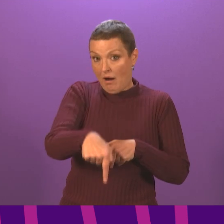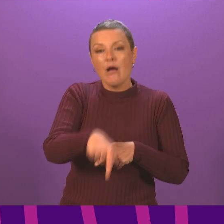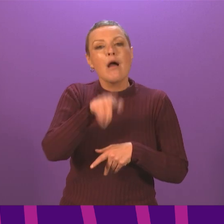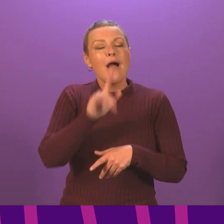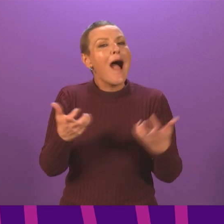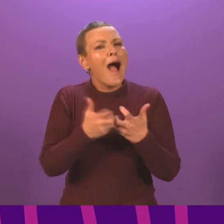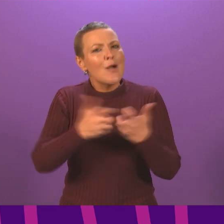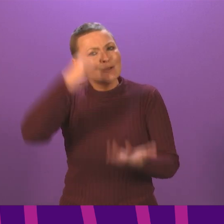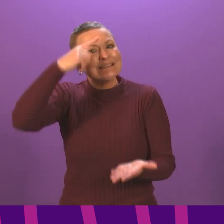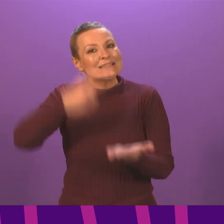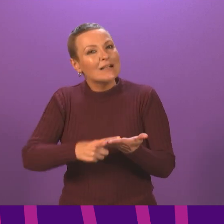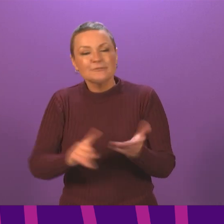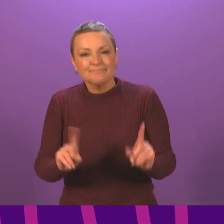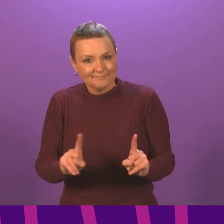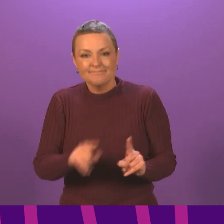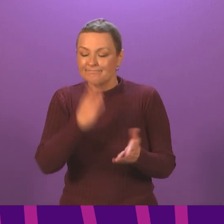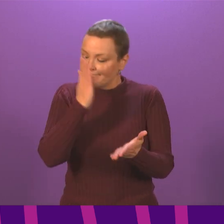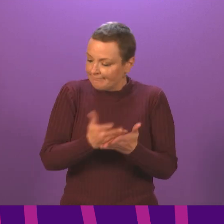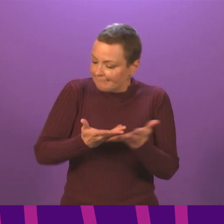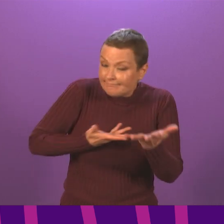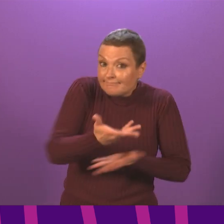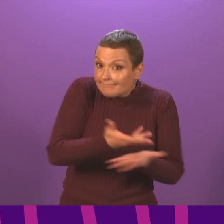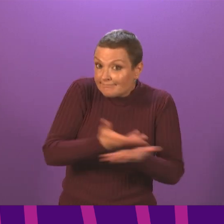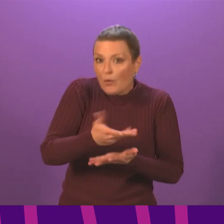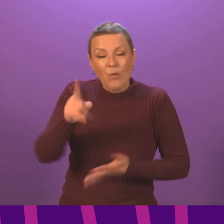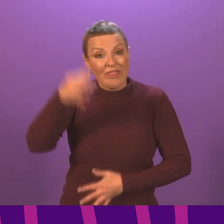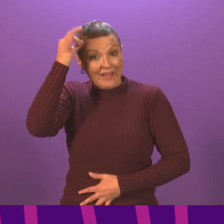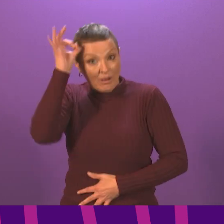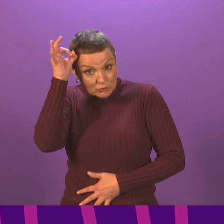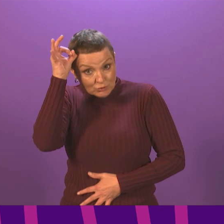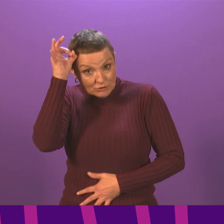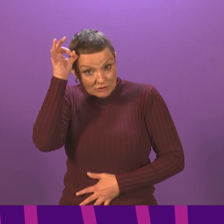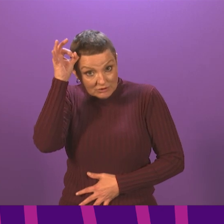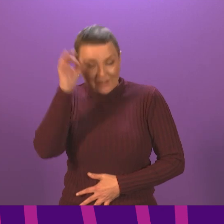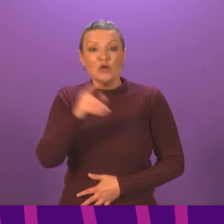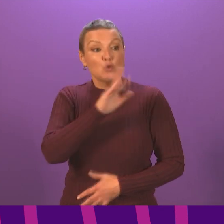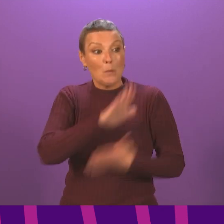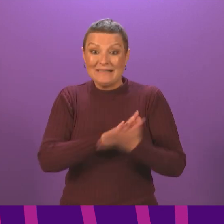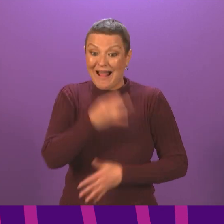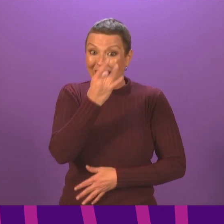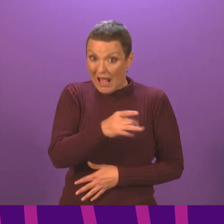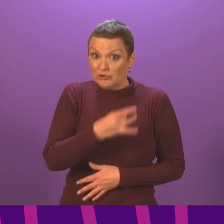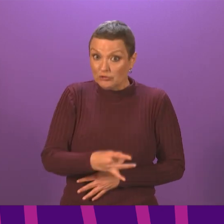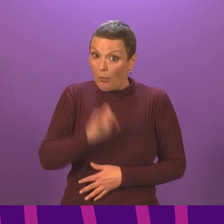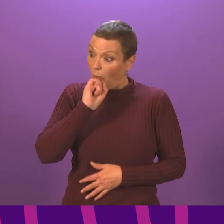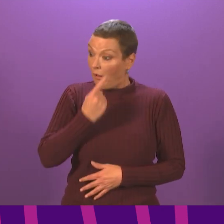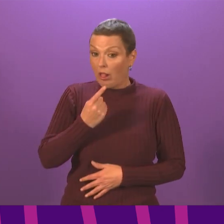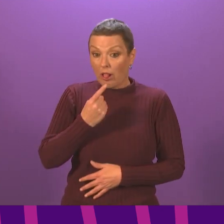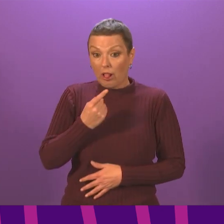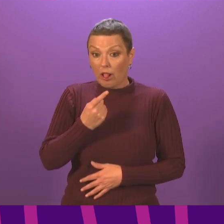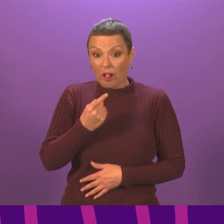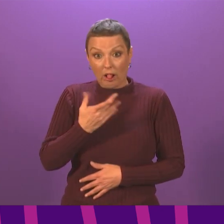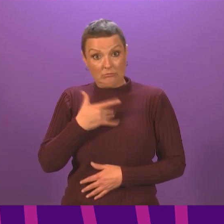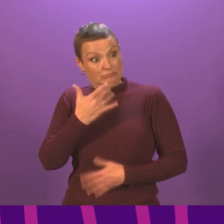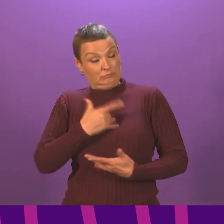of December, is done in direct negotiation and consultation with local authorities. We